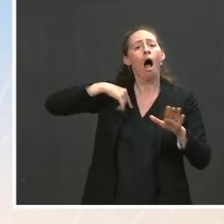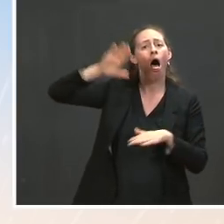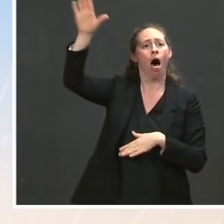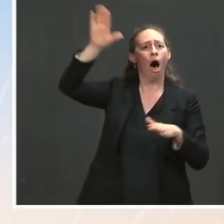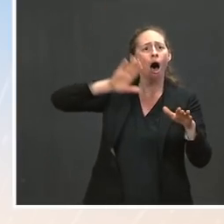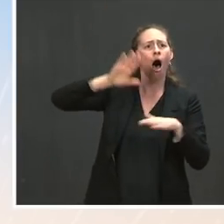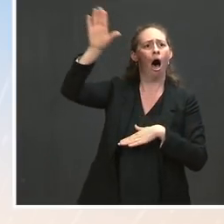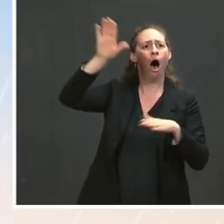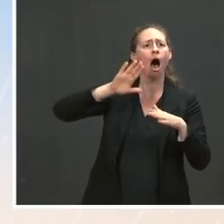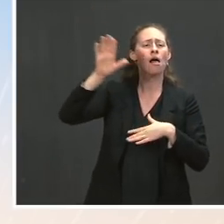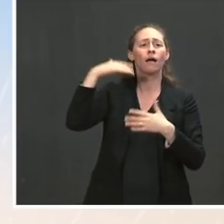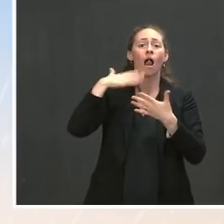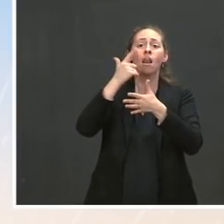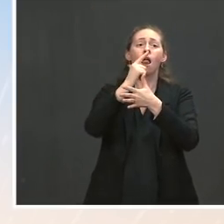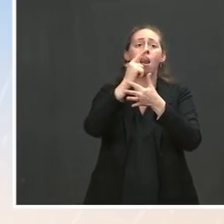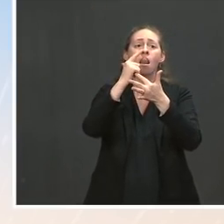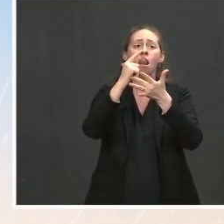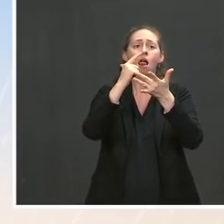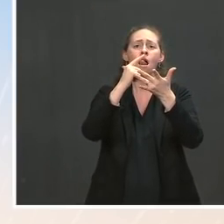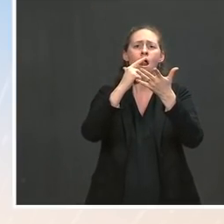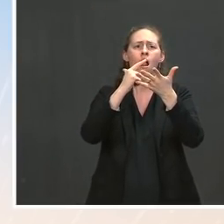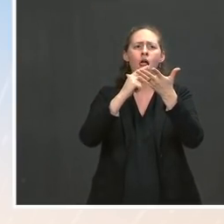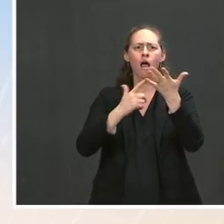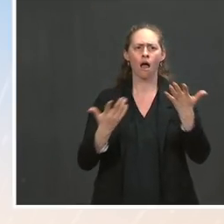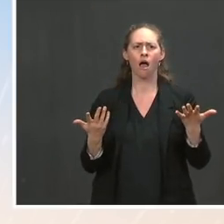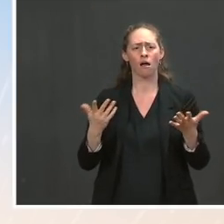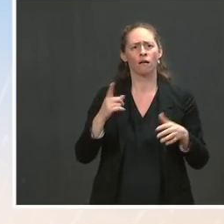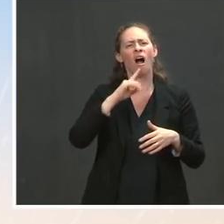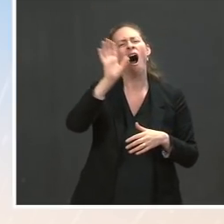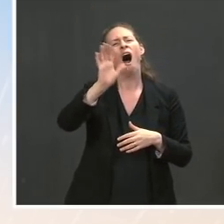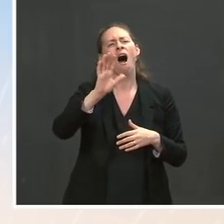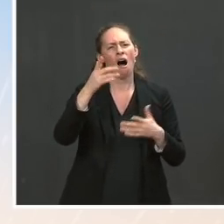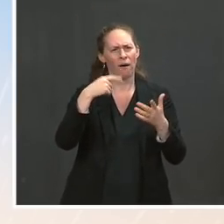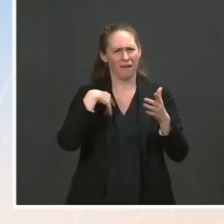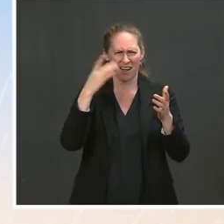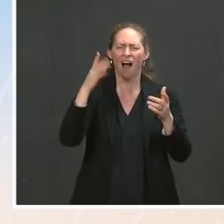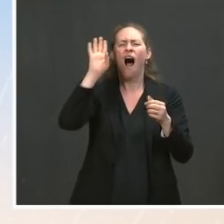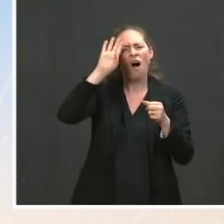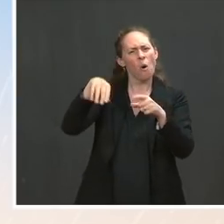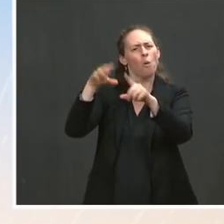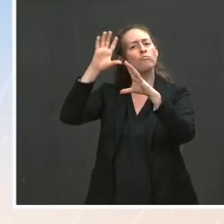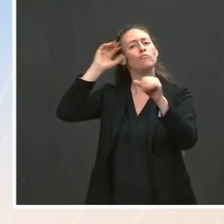and the President has been very generous with his time with Fox. I'm just curious about this list that he has given.